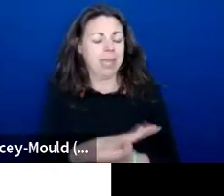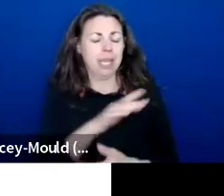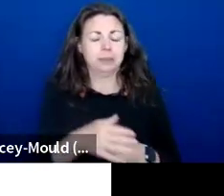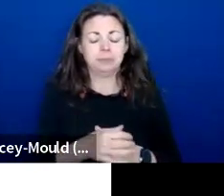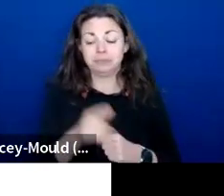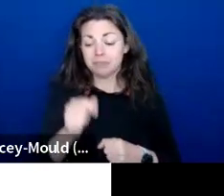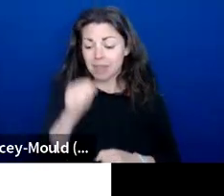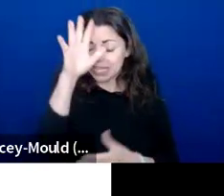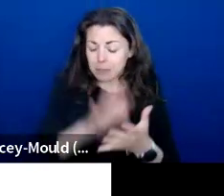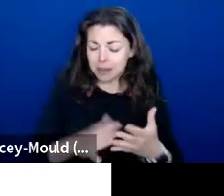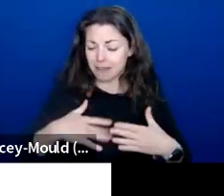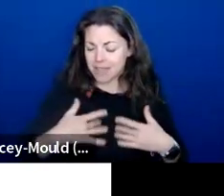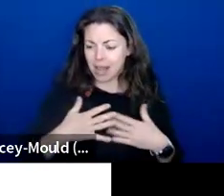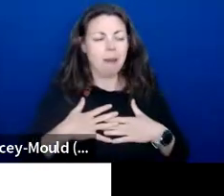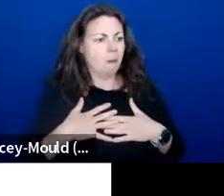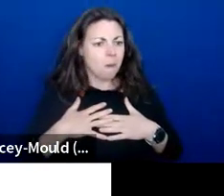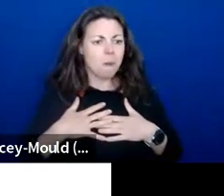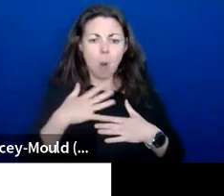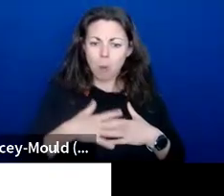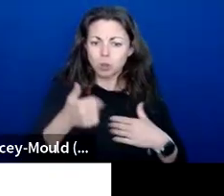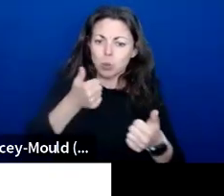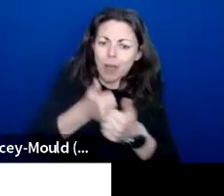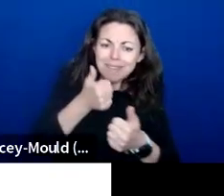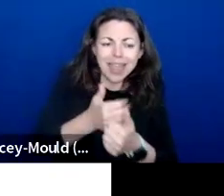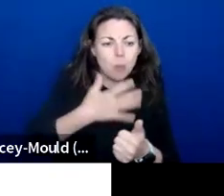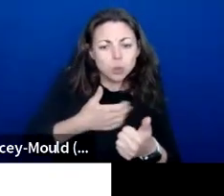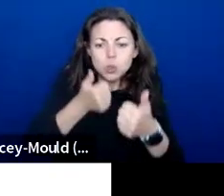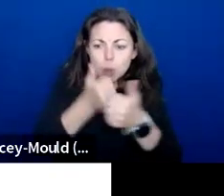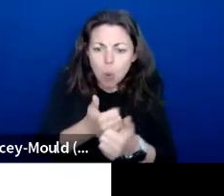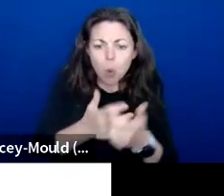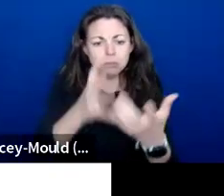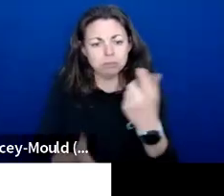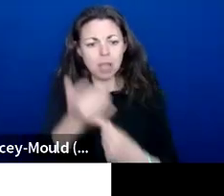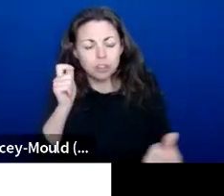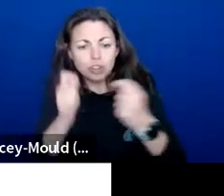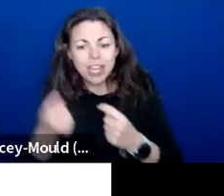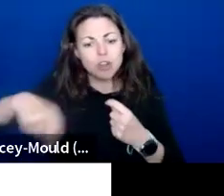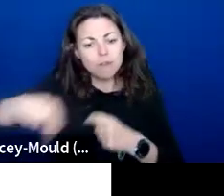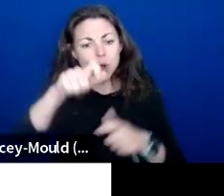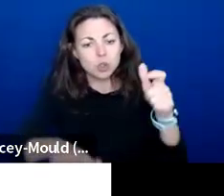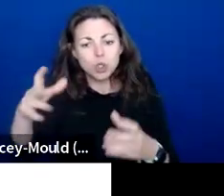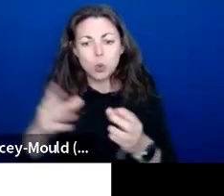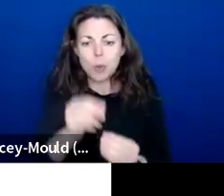I felt inspired to advocate for change for students with disabilities and mental health conditions at university,